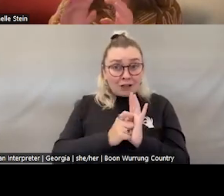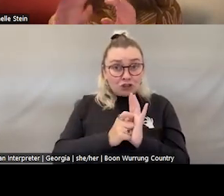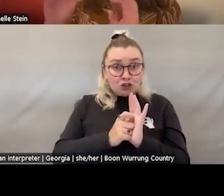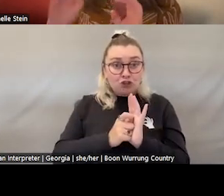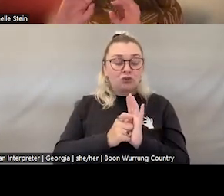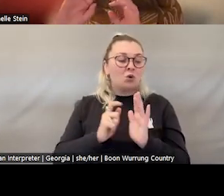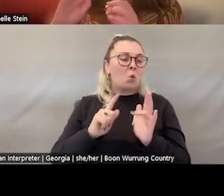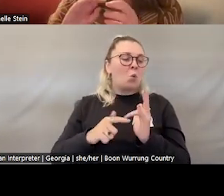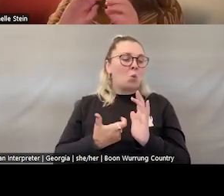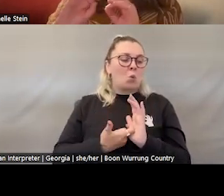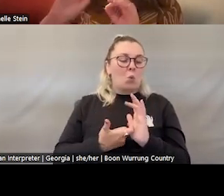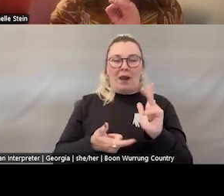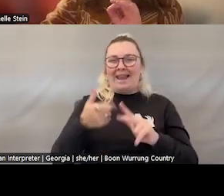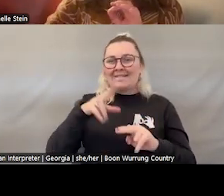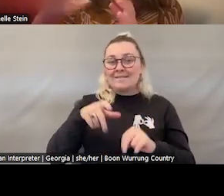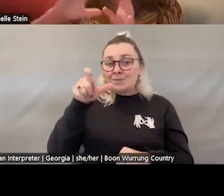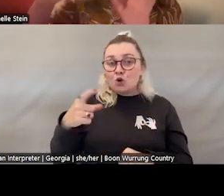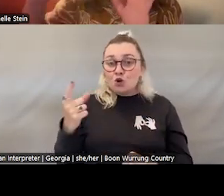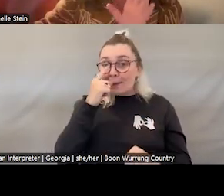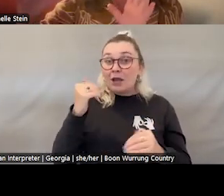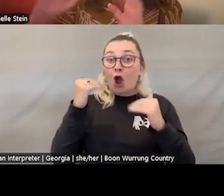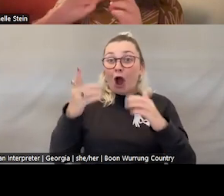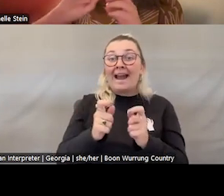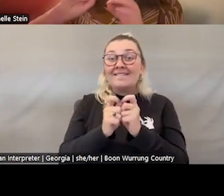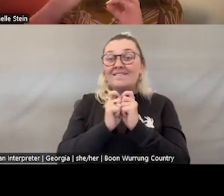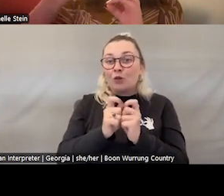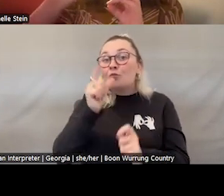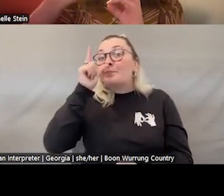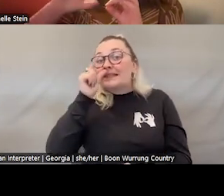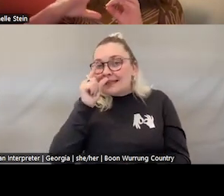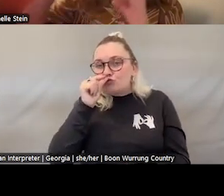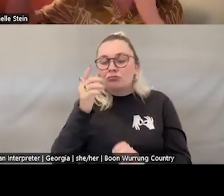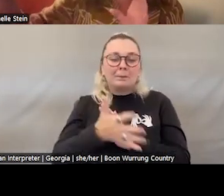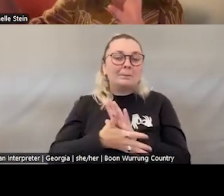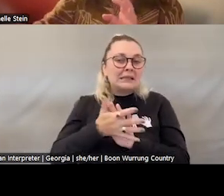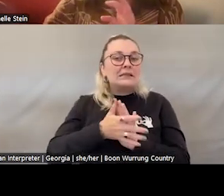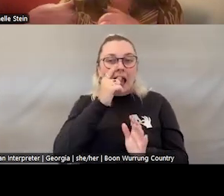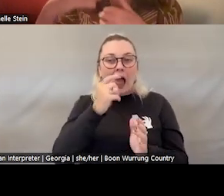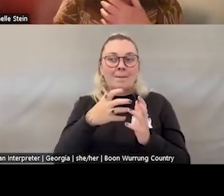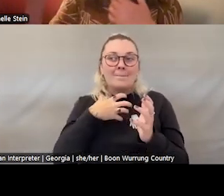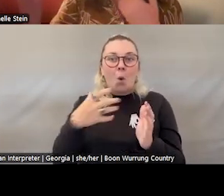if they are someone who could be a high-value prospect, they can give a much larger gift if